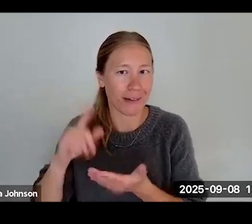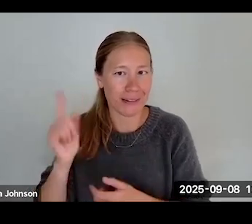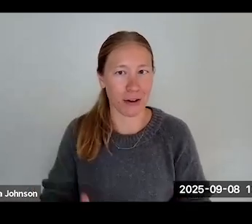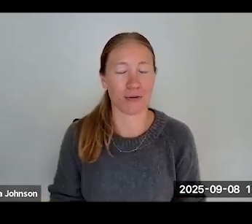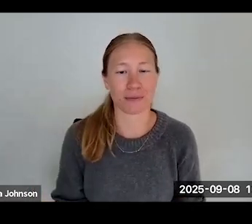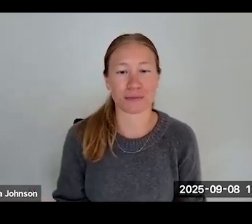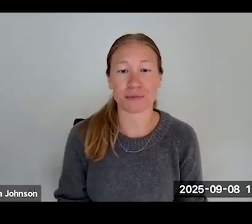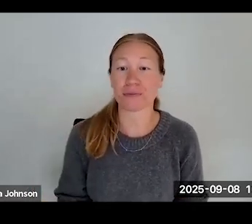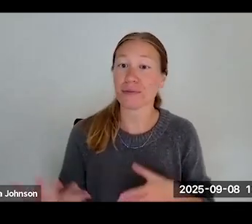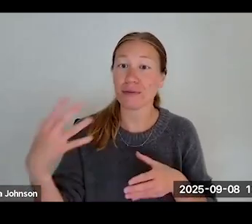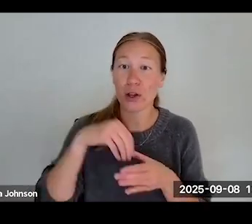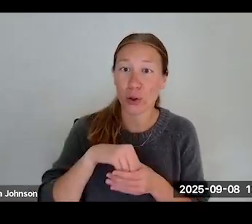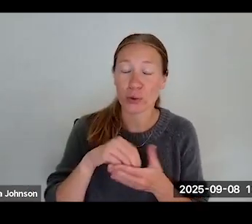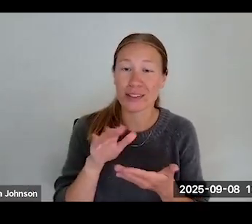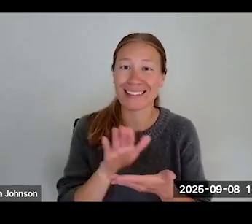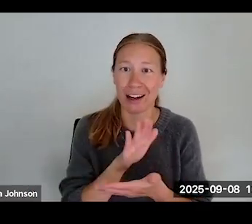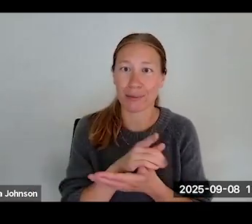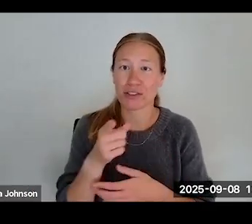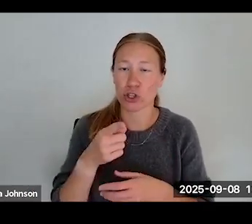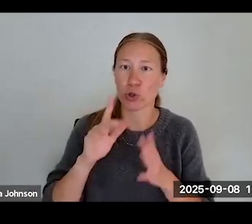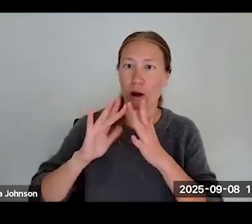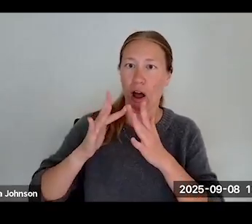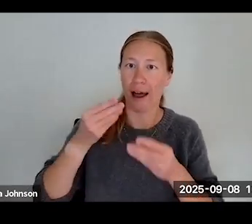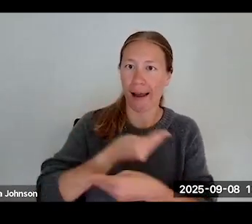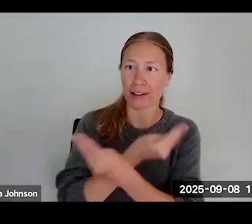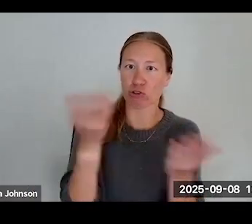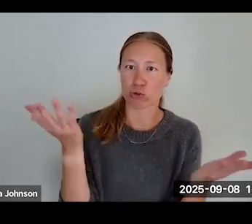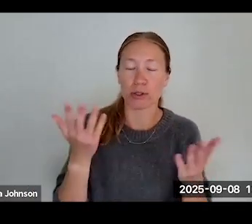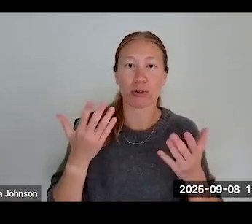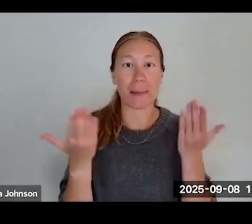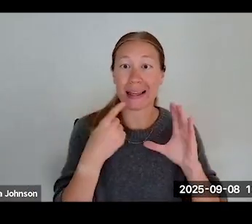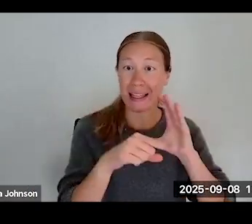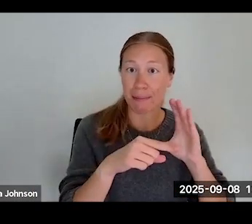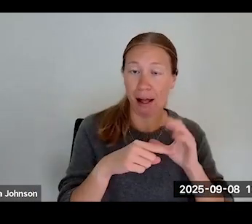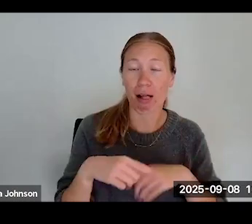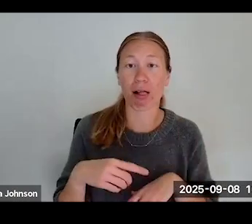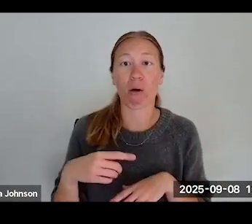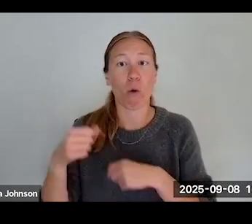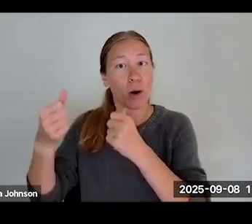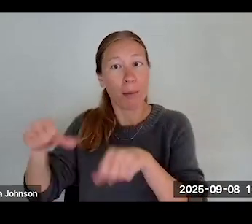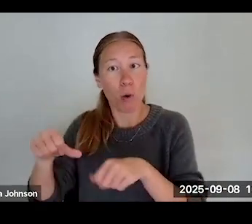And this includes documents that you digitally distribute. That could be via email or posting to university websites,